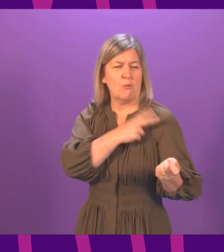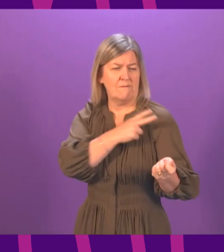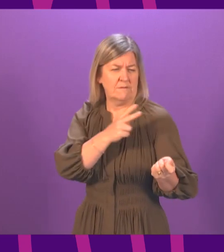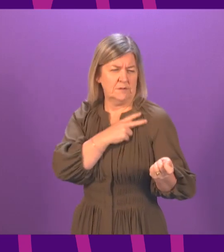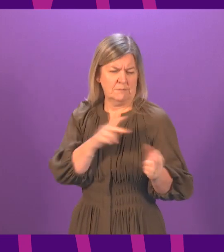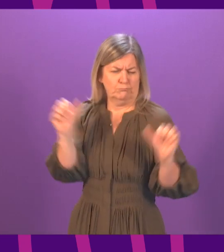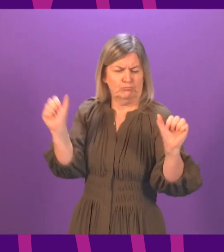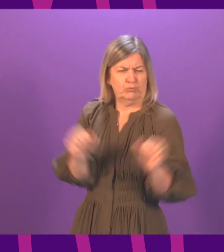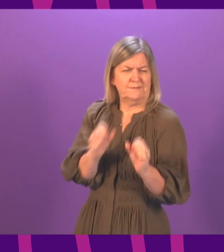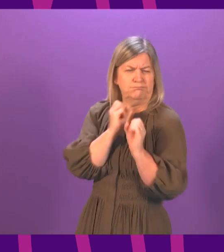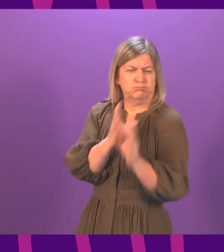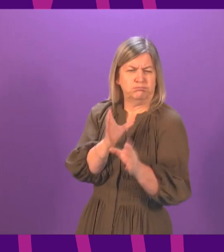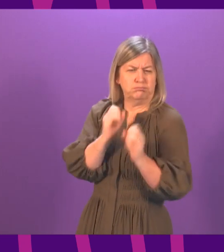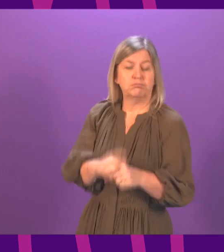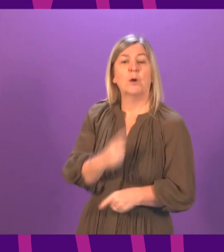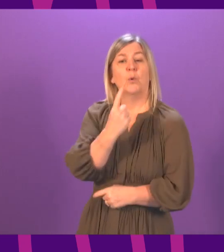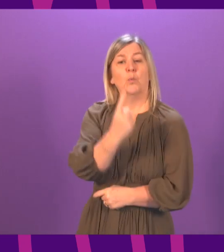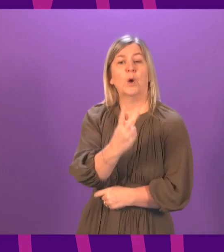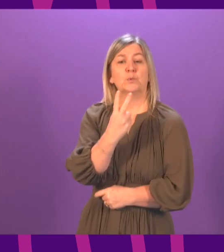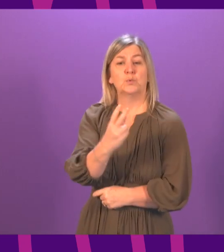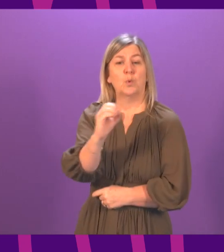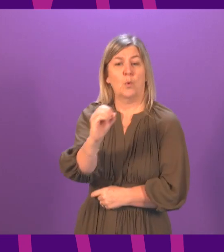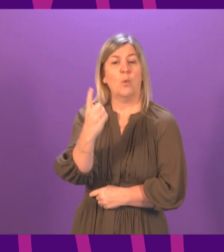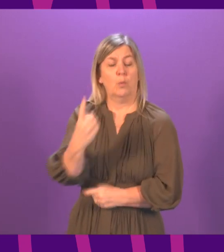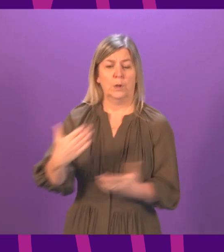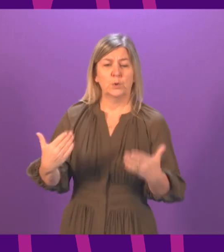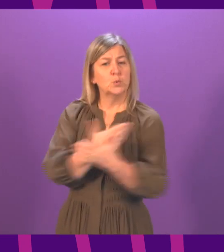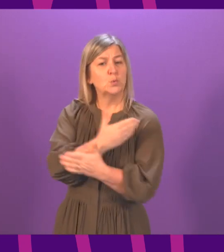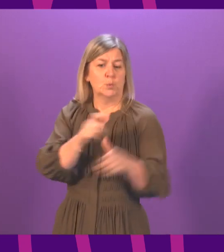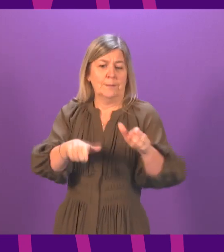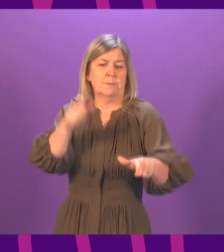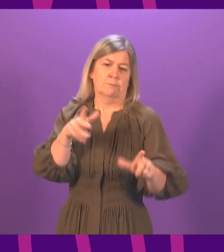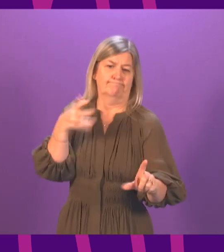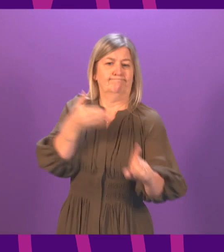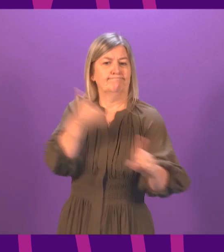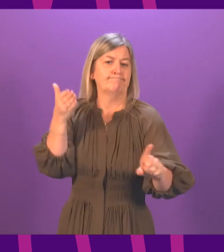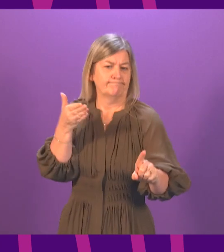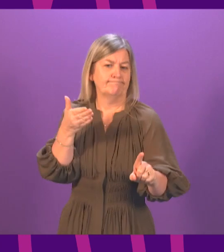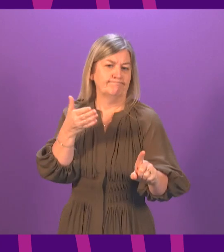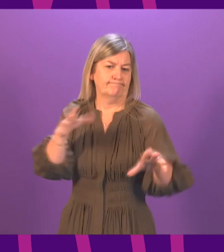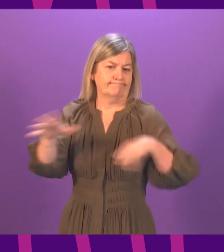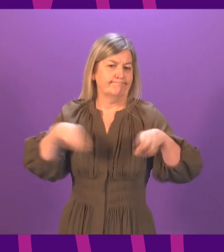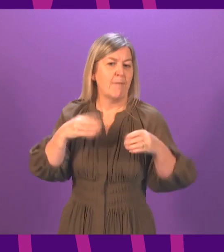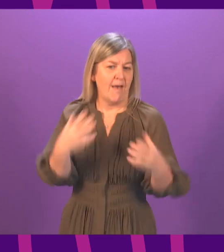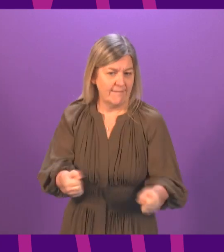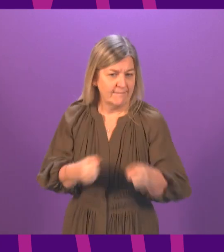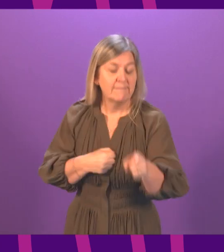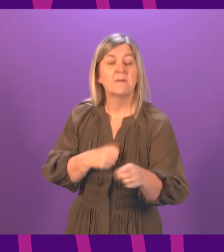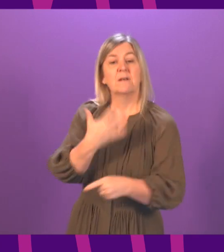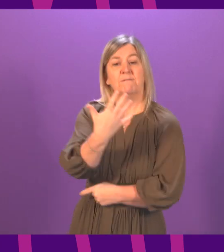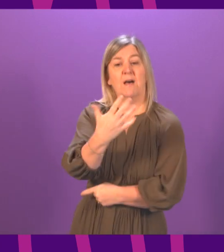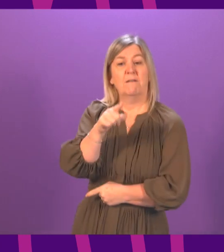statistics. Yesterday, 1,201 new cases were reported, which is 5.6 per cent of all the